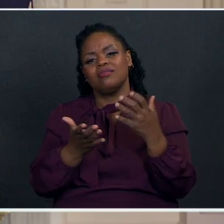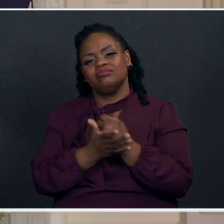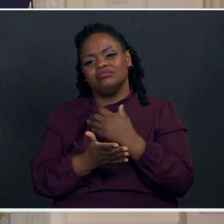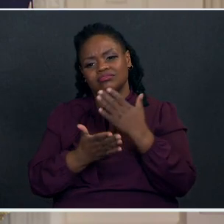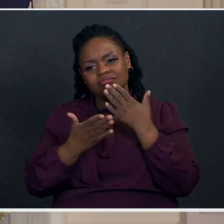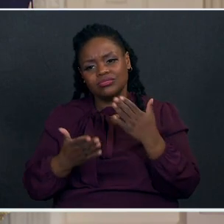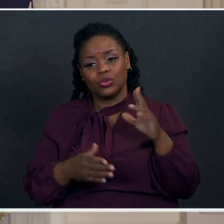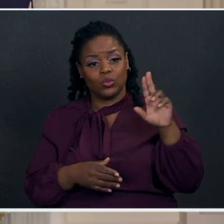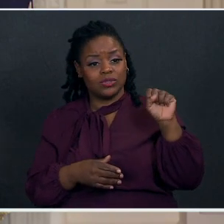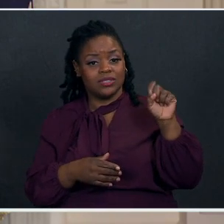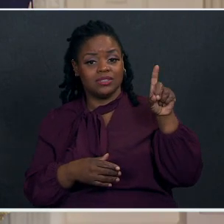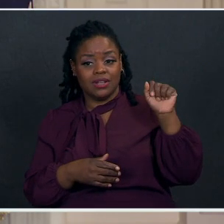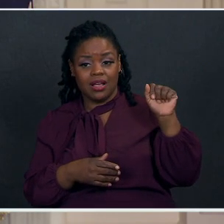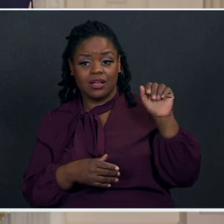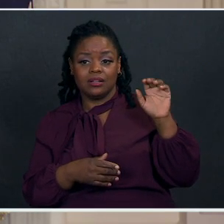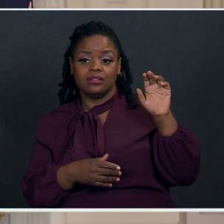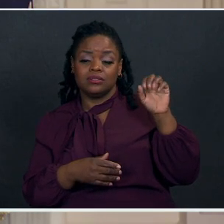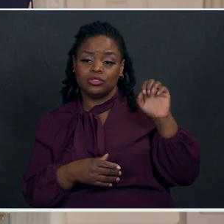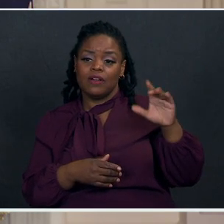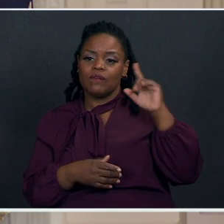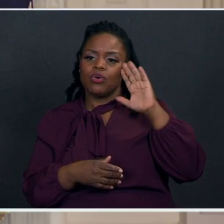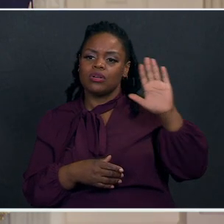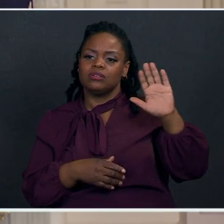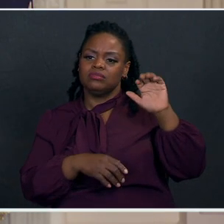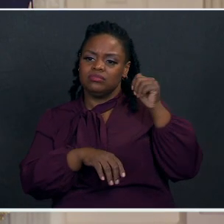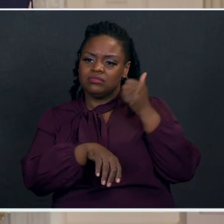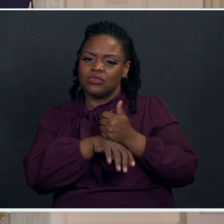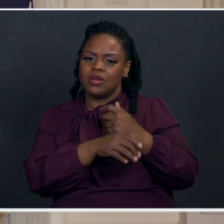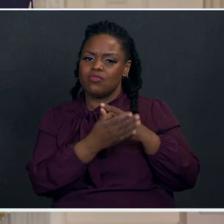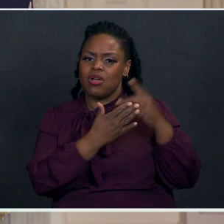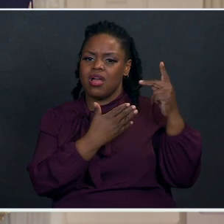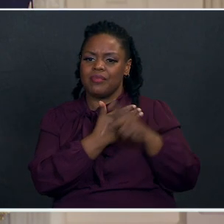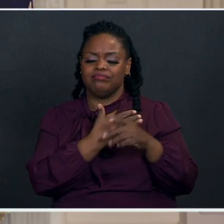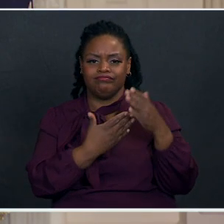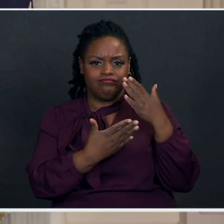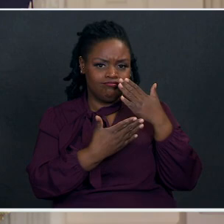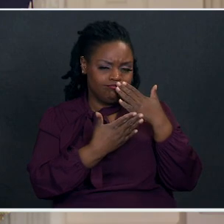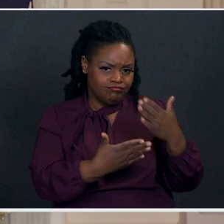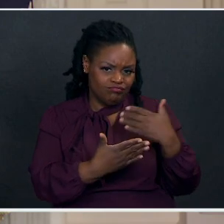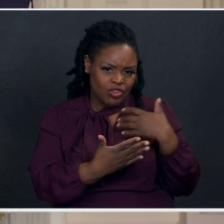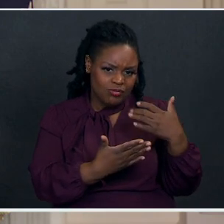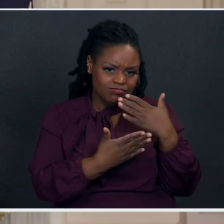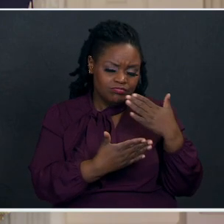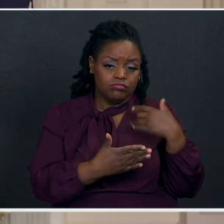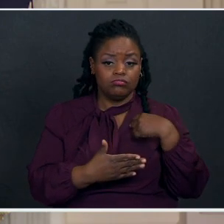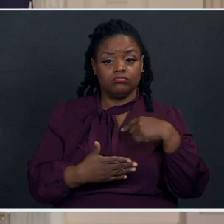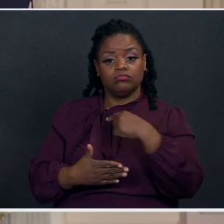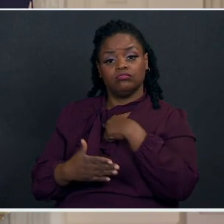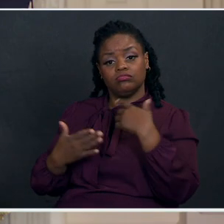for helping to put together that program during the campaign. We see small business and master electricians designing,